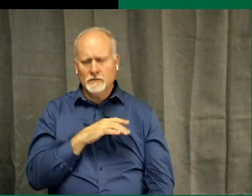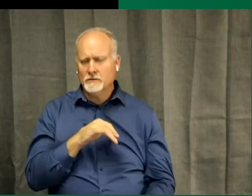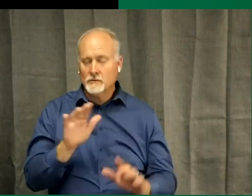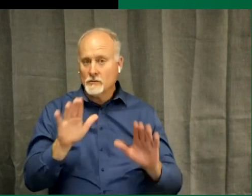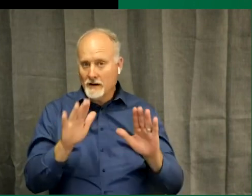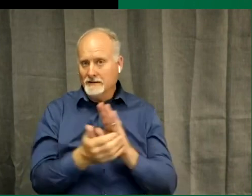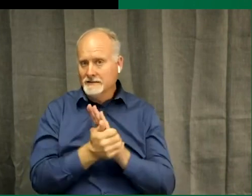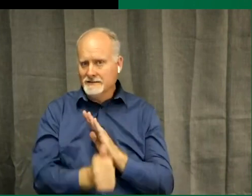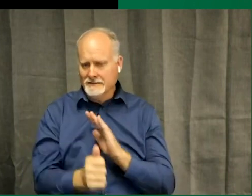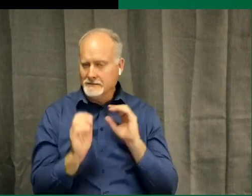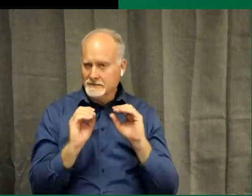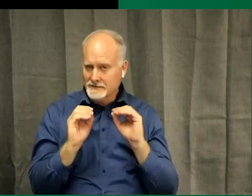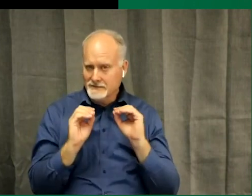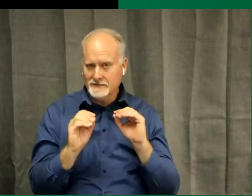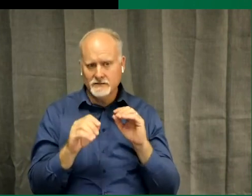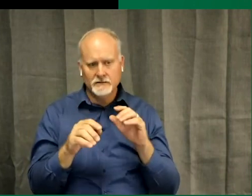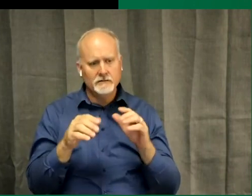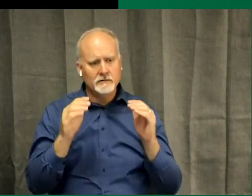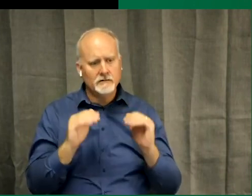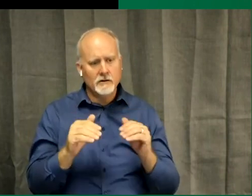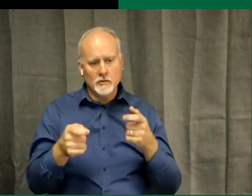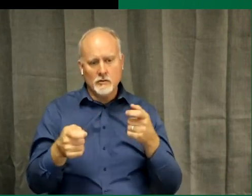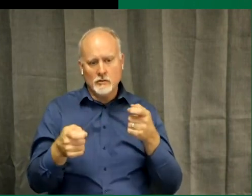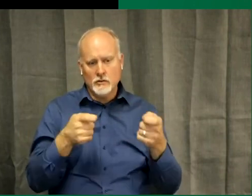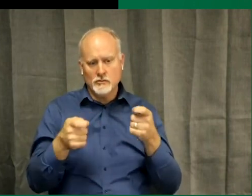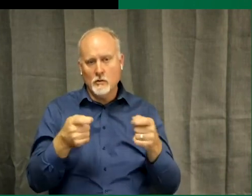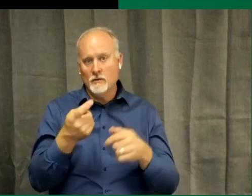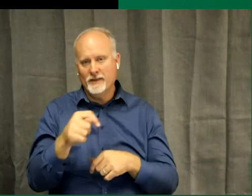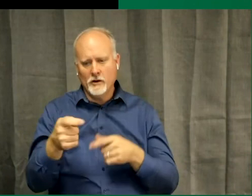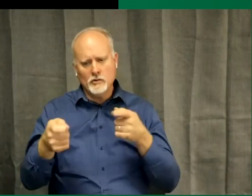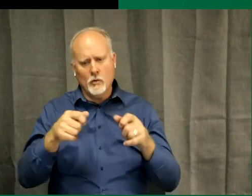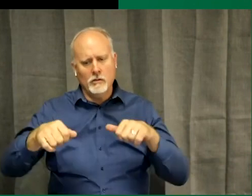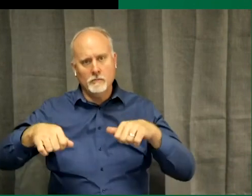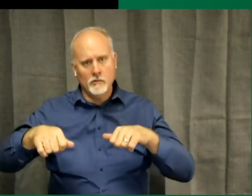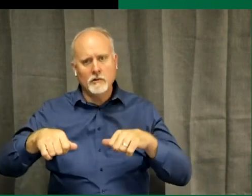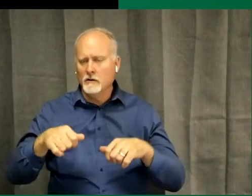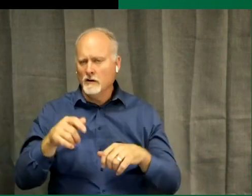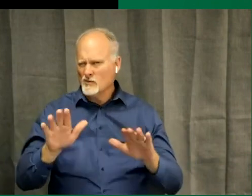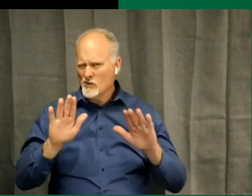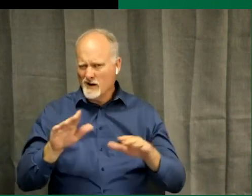control the controllables that's a great workshop if folks want to participate in that the qpr is